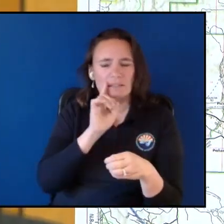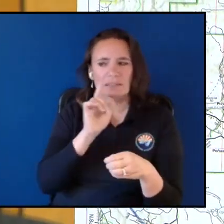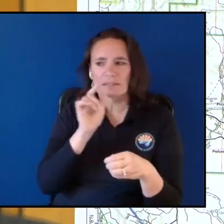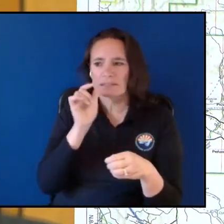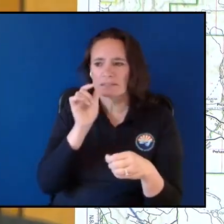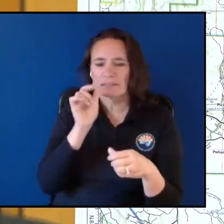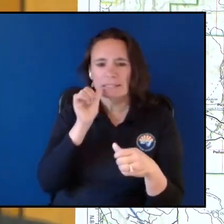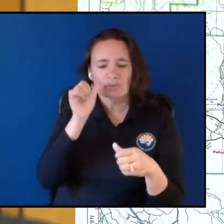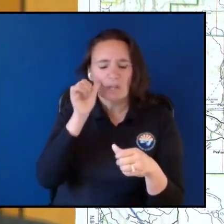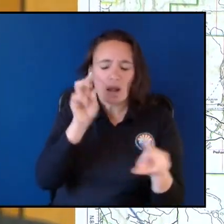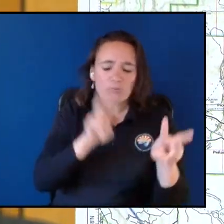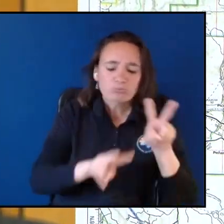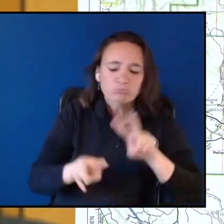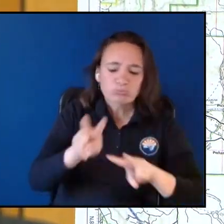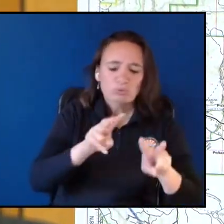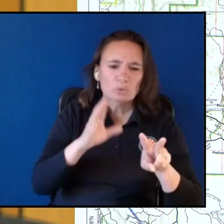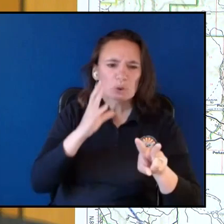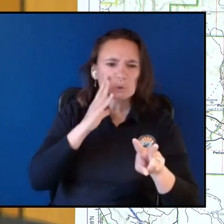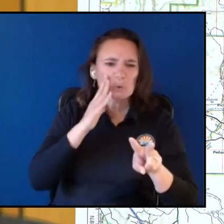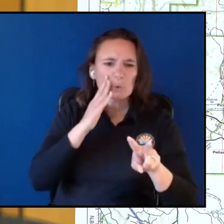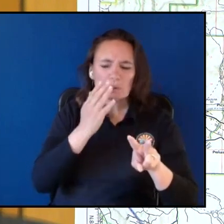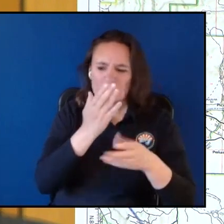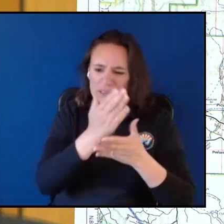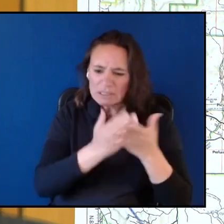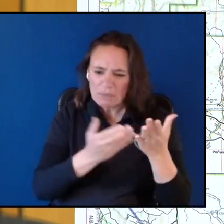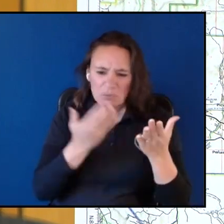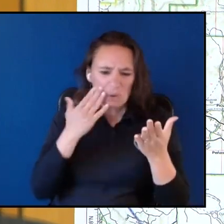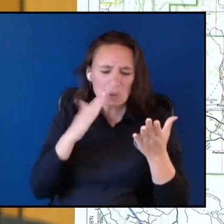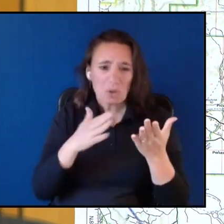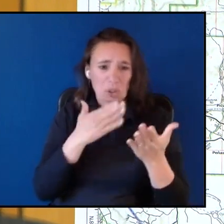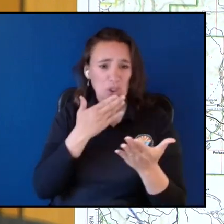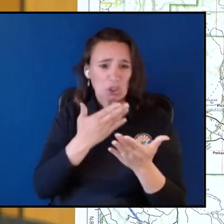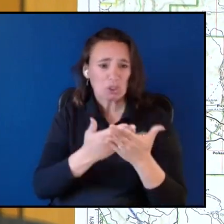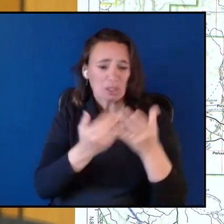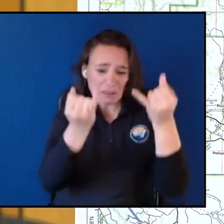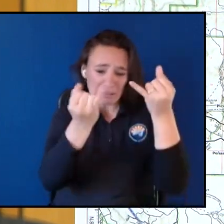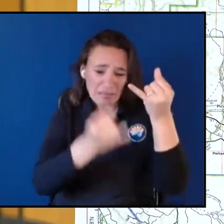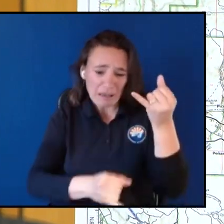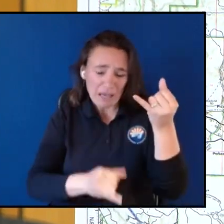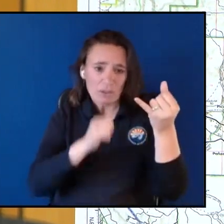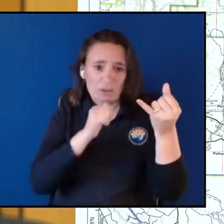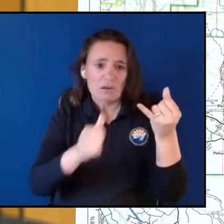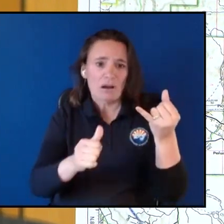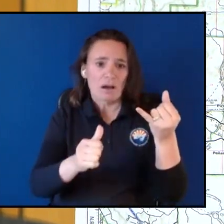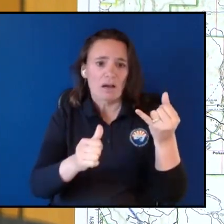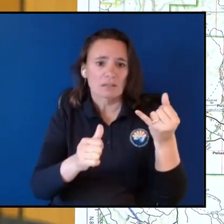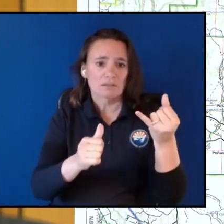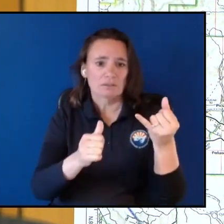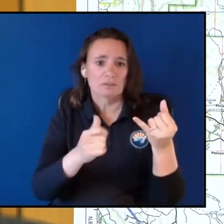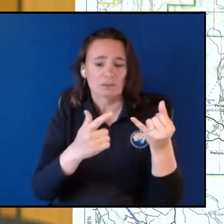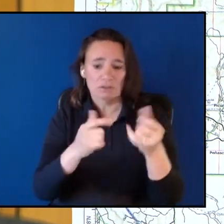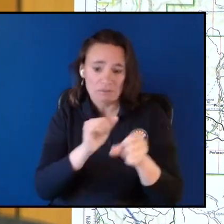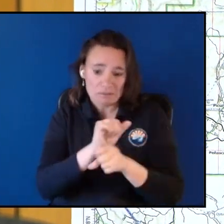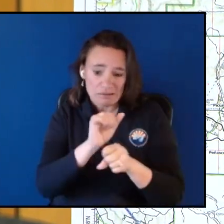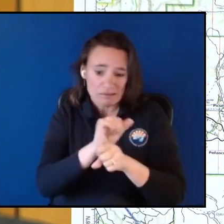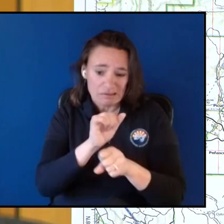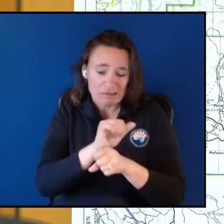piece in here that we weren't certain if we had the best line location. So, while all the effort was going on on this piece which we knew was the where we needed to put the line